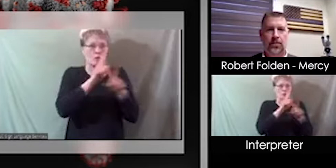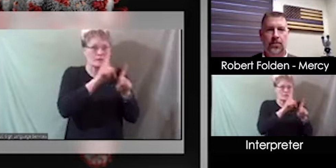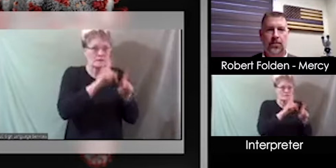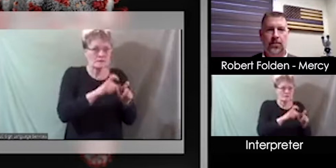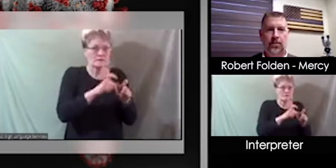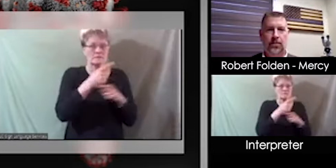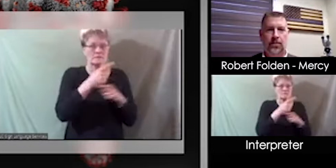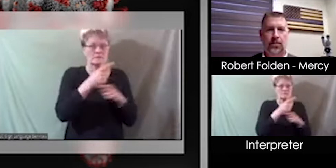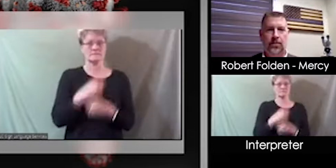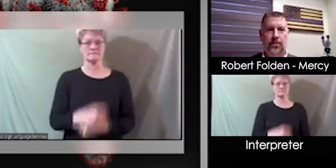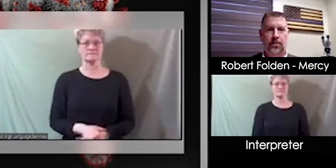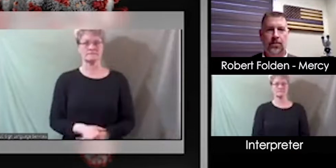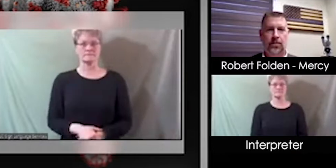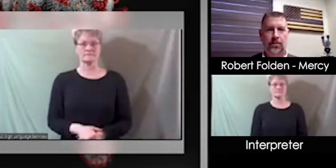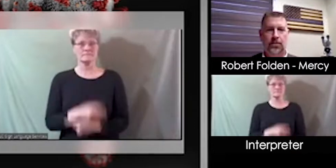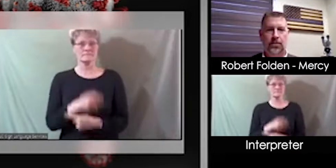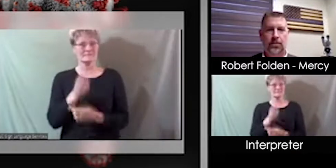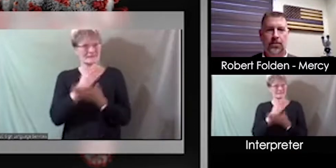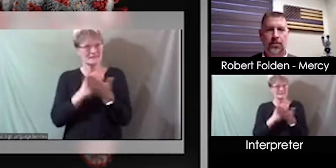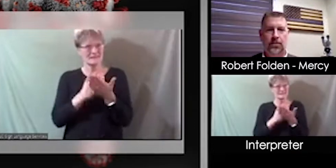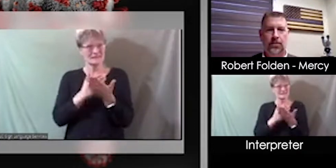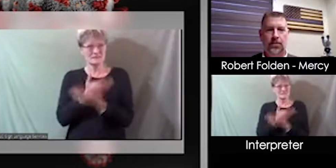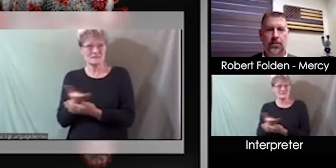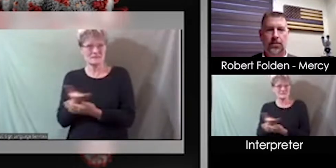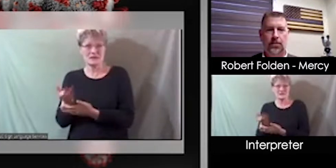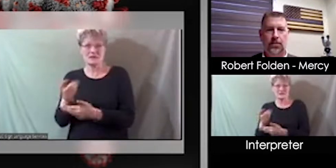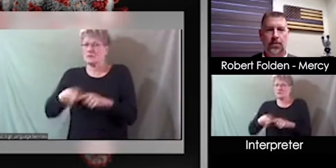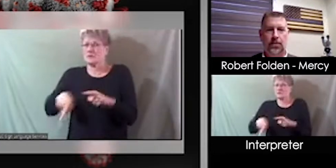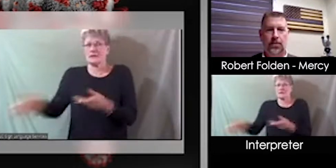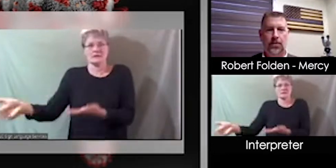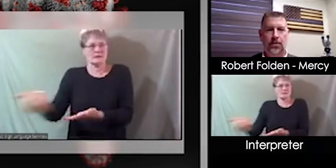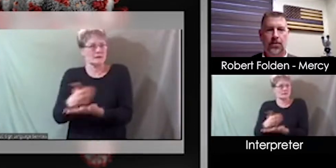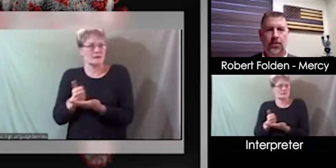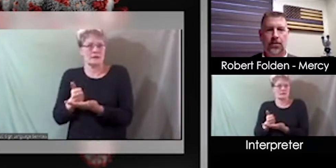supplies that we're not able to get to that actually allows us to extract the